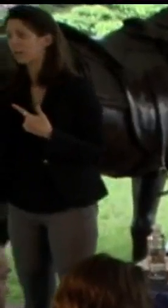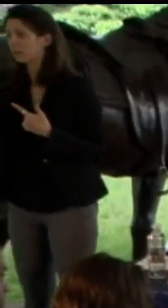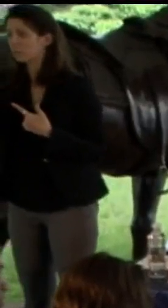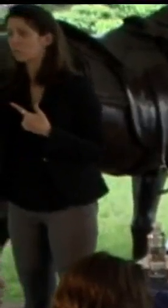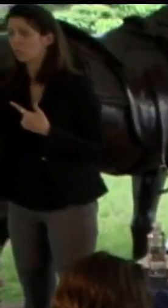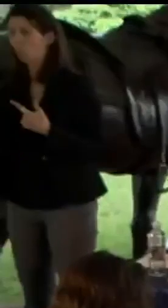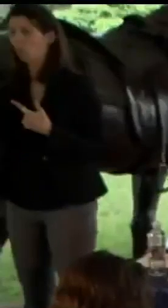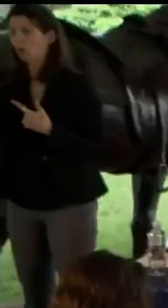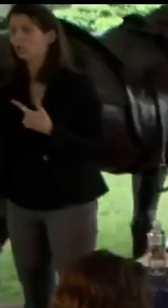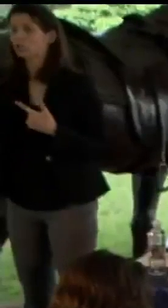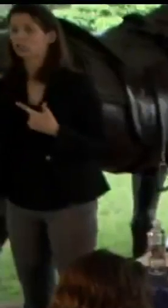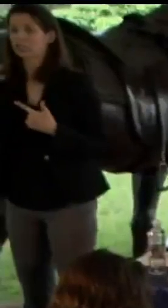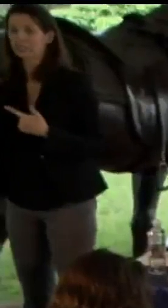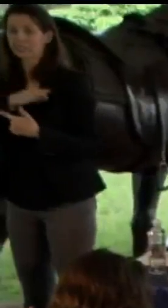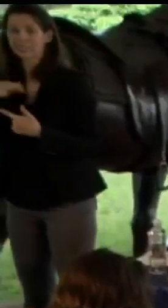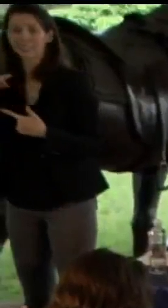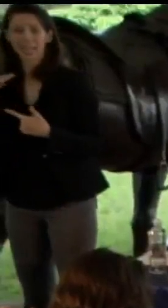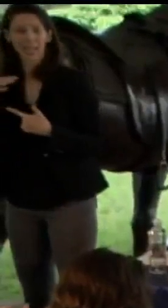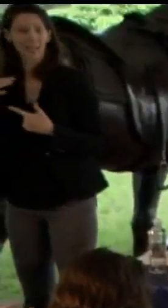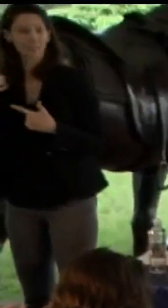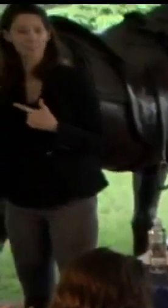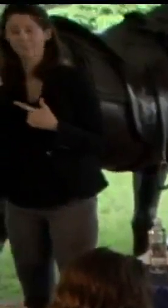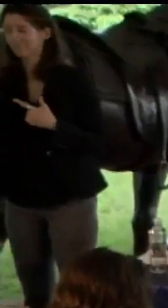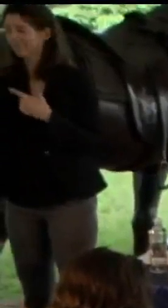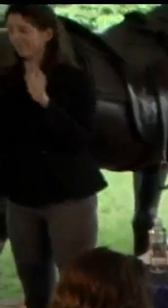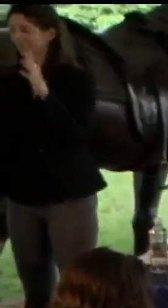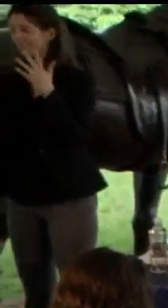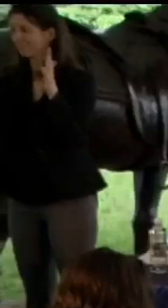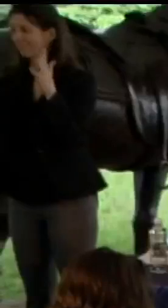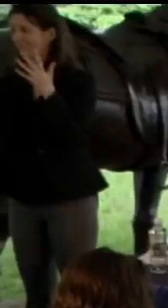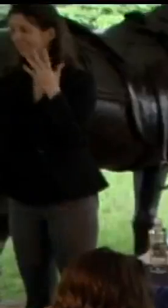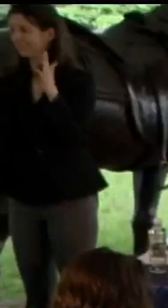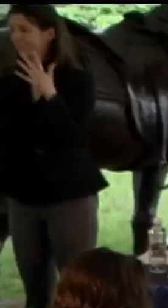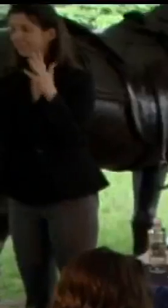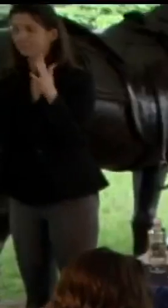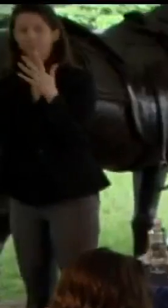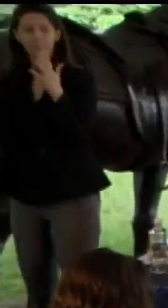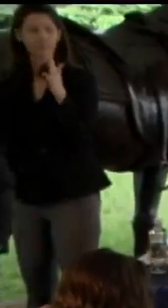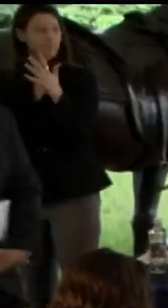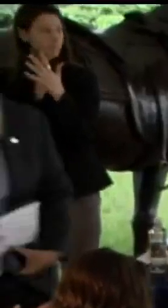PERRY, MY SENIOR ADVISOR.